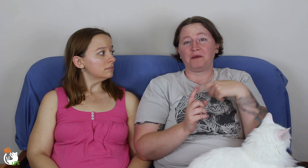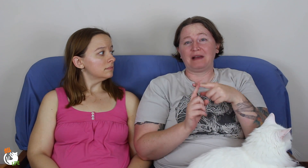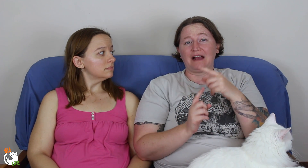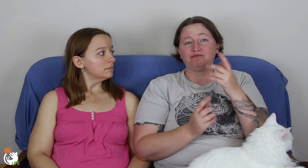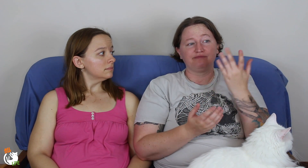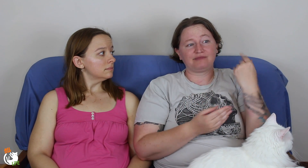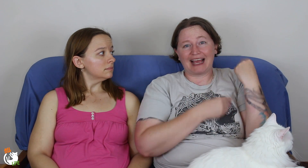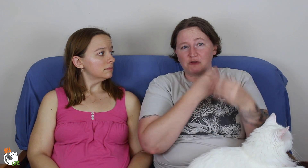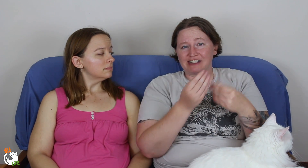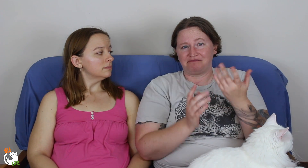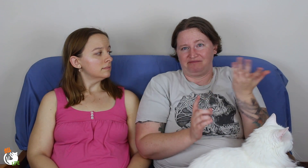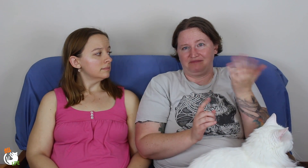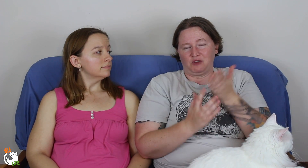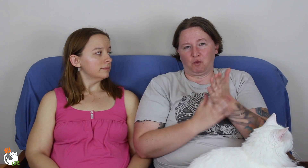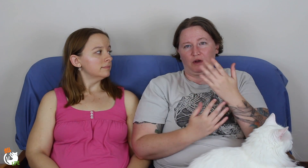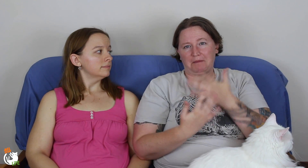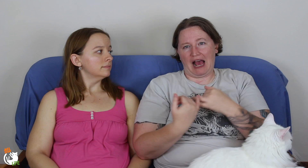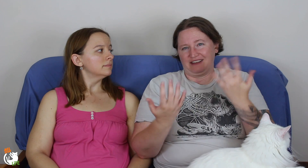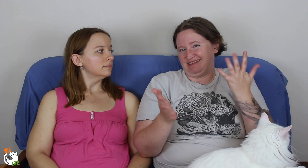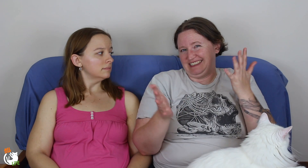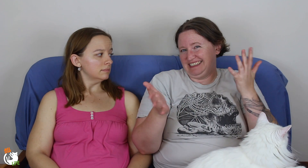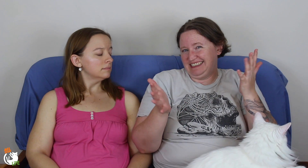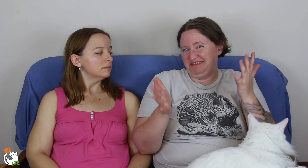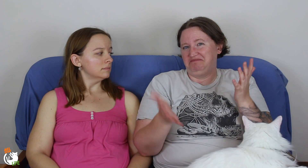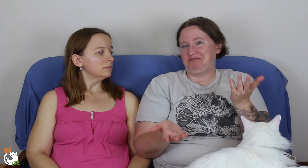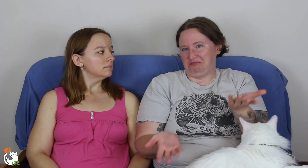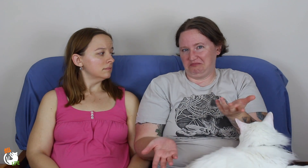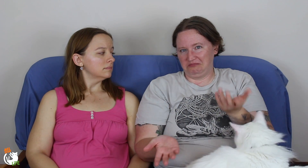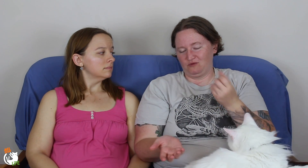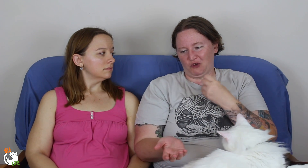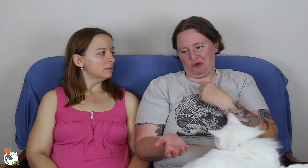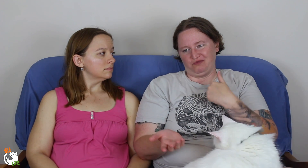Learn more about their heritage, whatever that bloodline is. That's it.